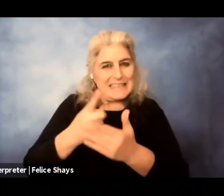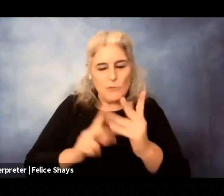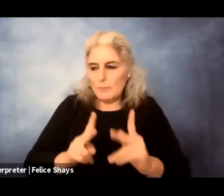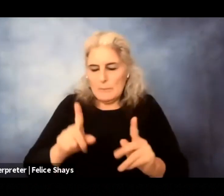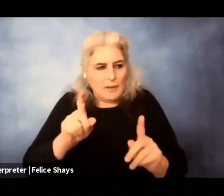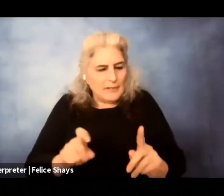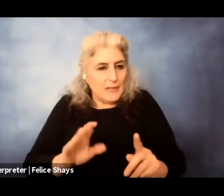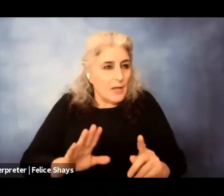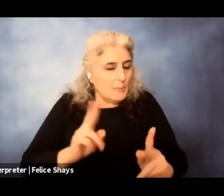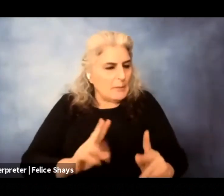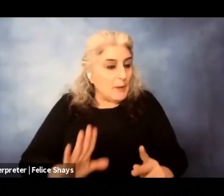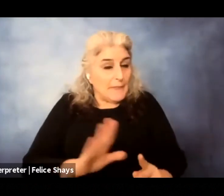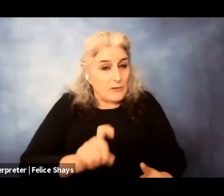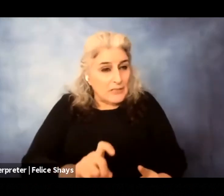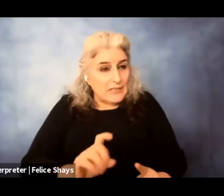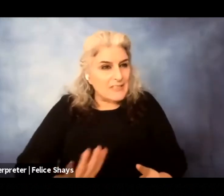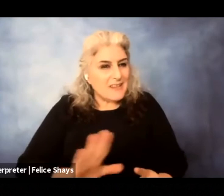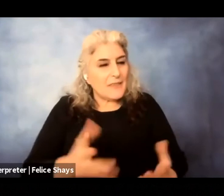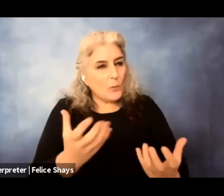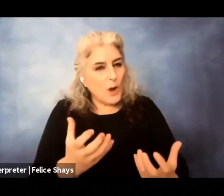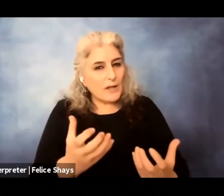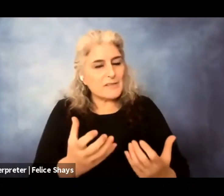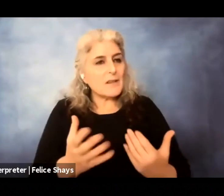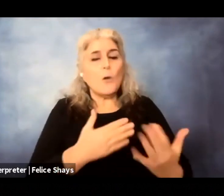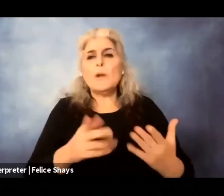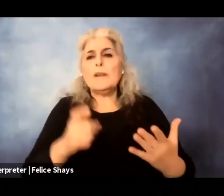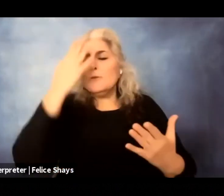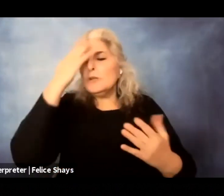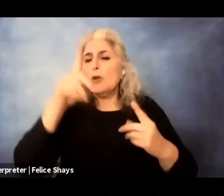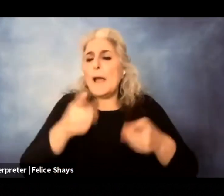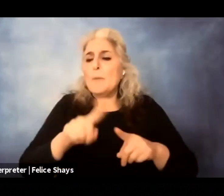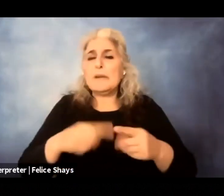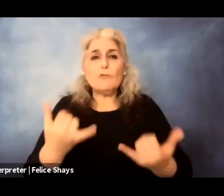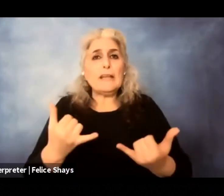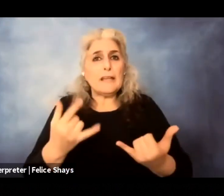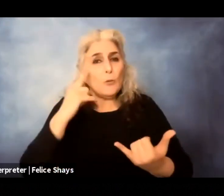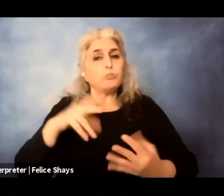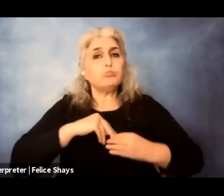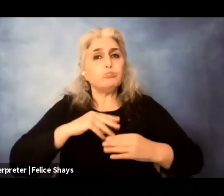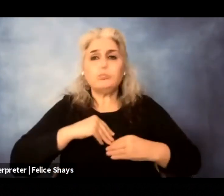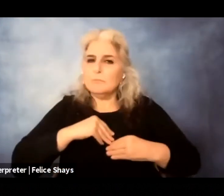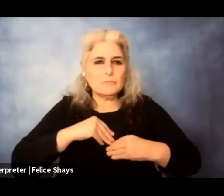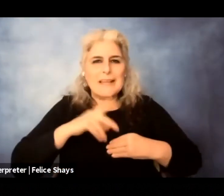transcend what we know about them now thinking of social justice is not enough